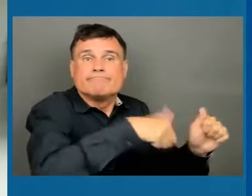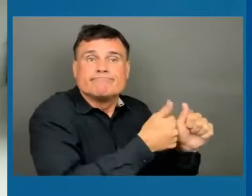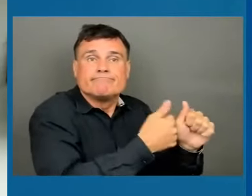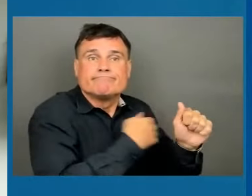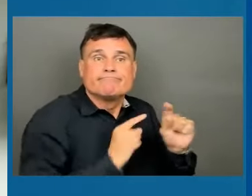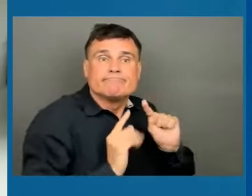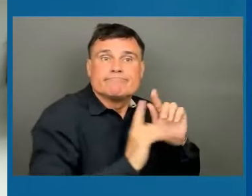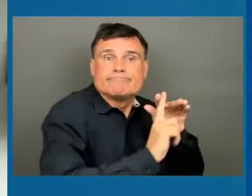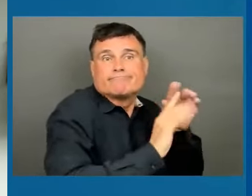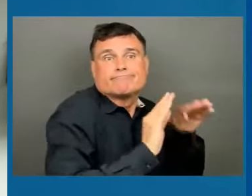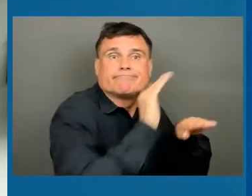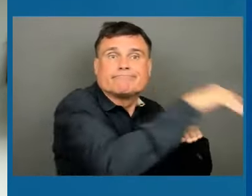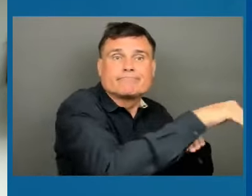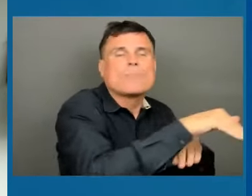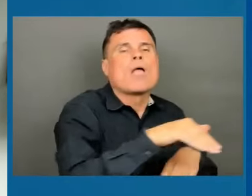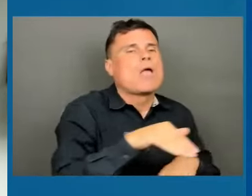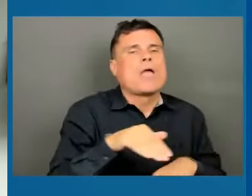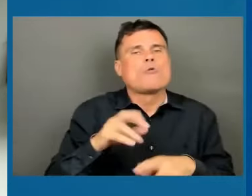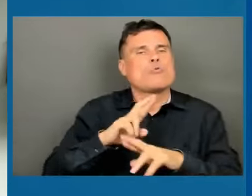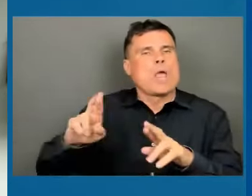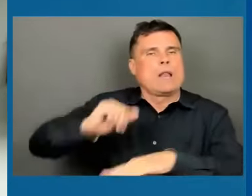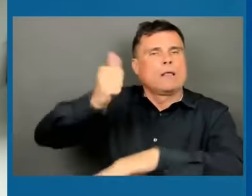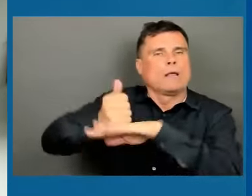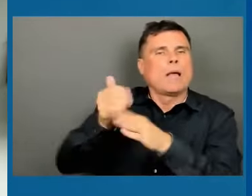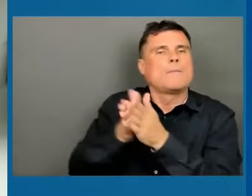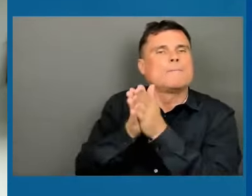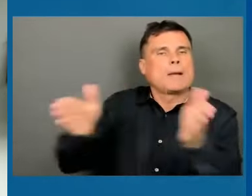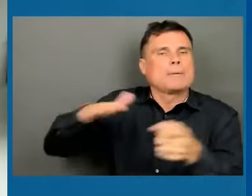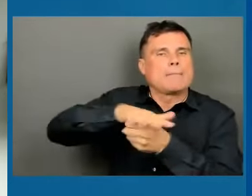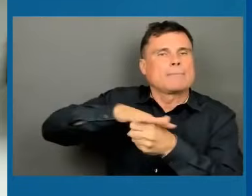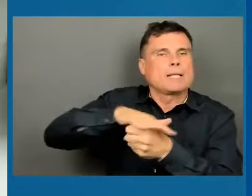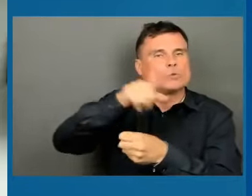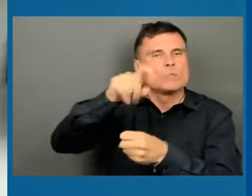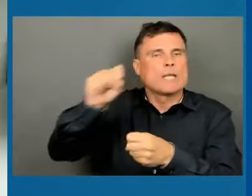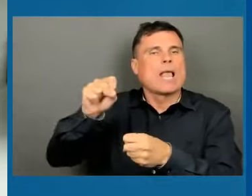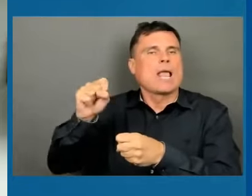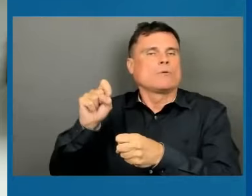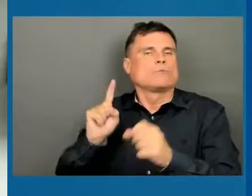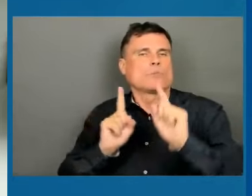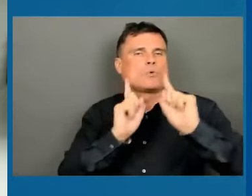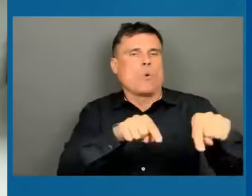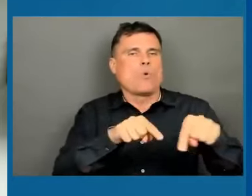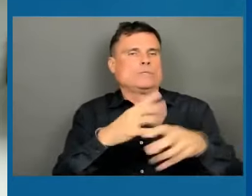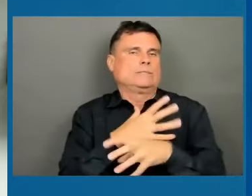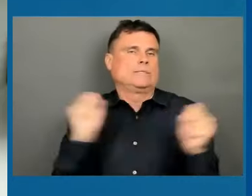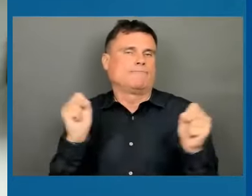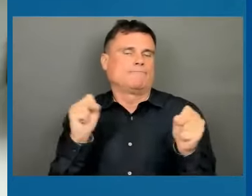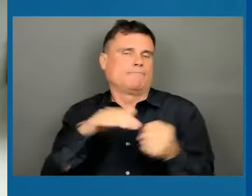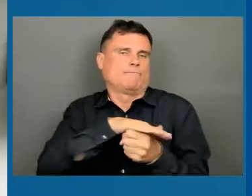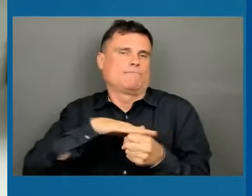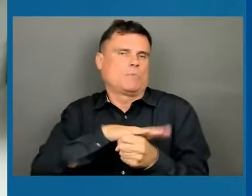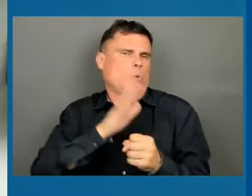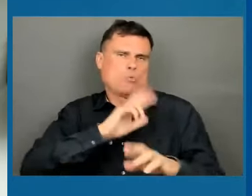that are being impacted. We're holding regular coordination calls with those communities